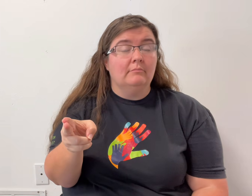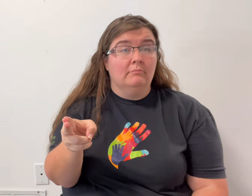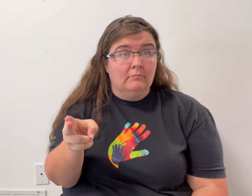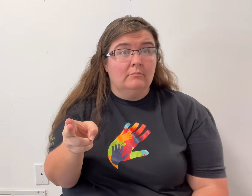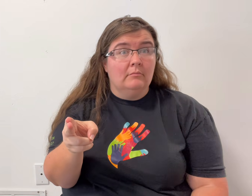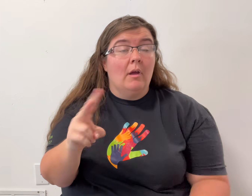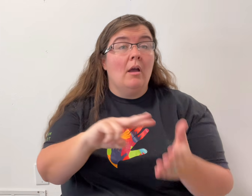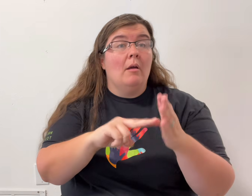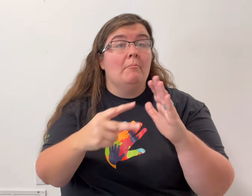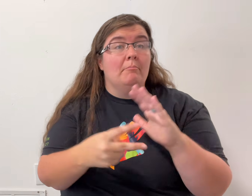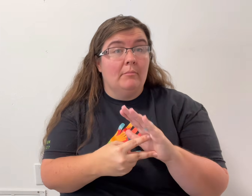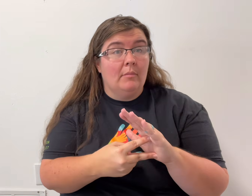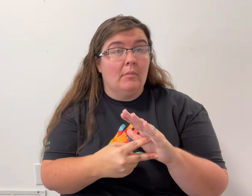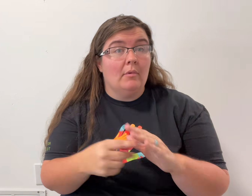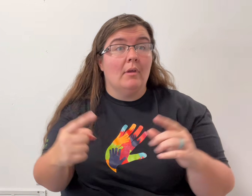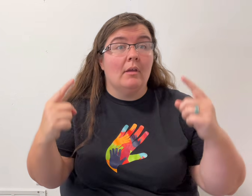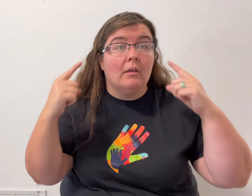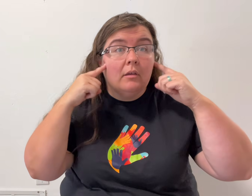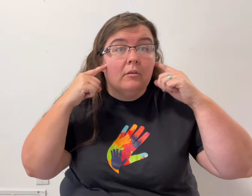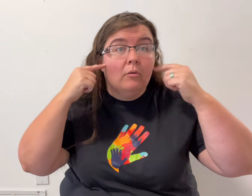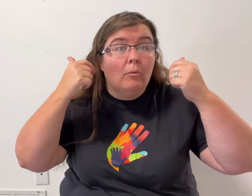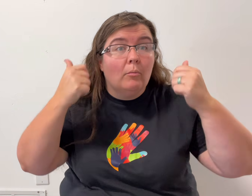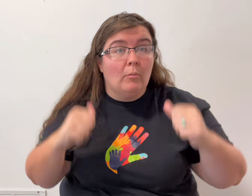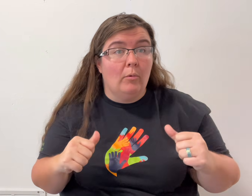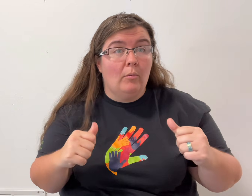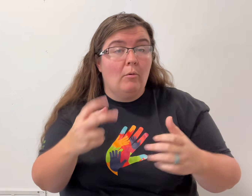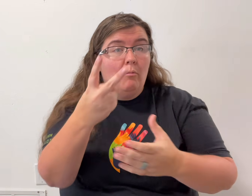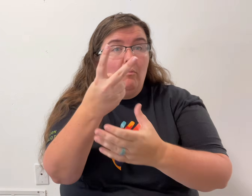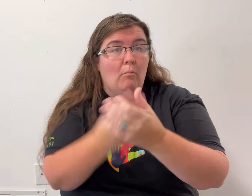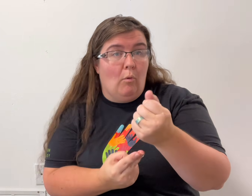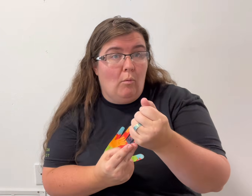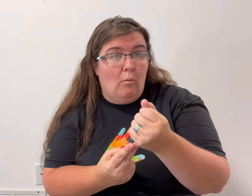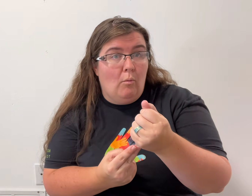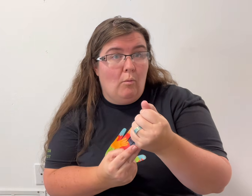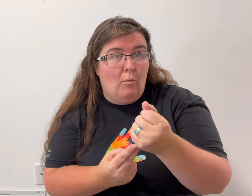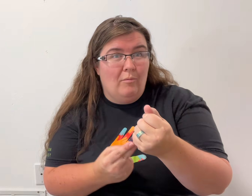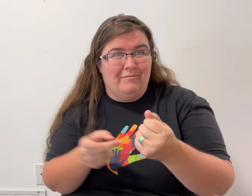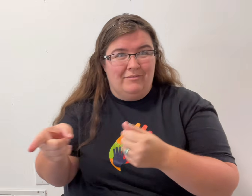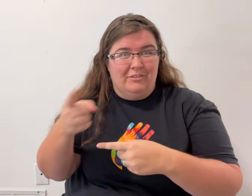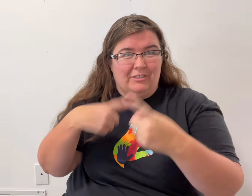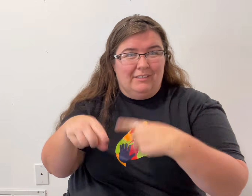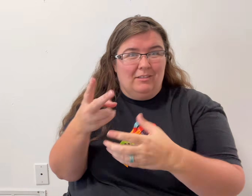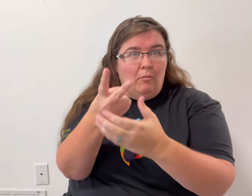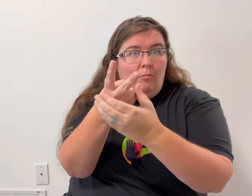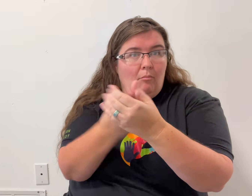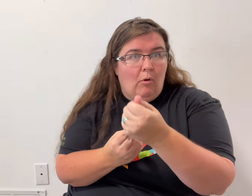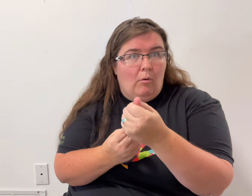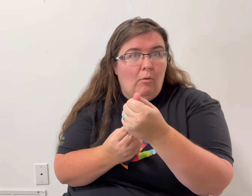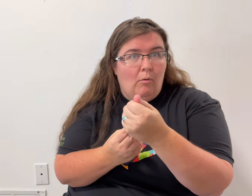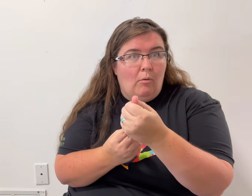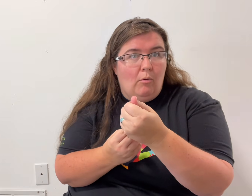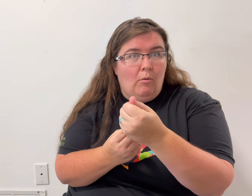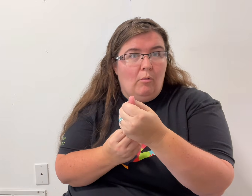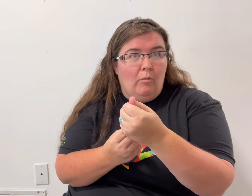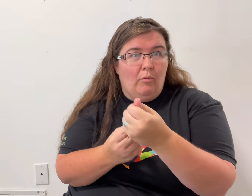meaning he has hearing loss in both ears. She signed BOTH.